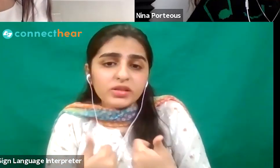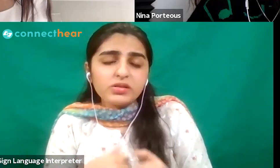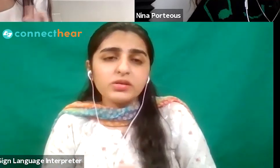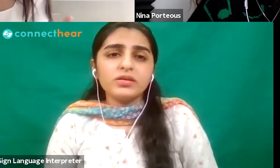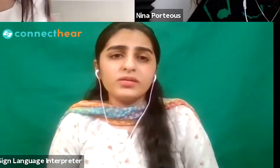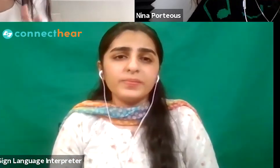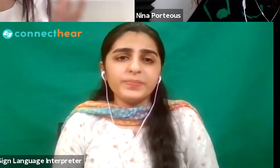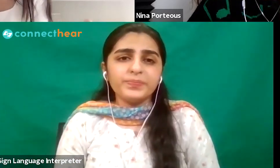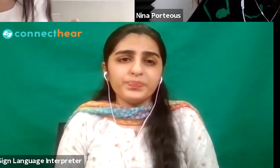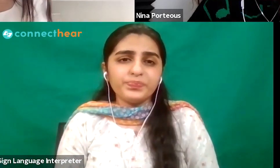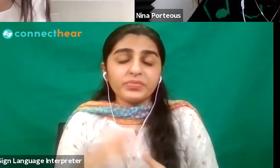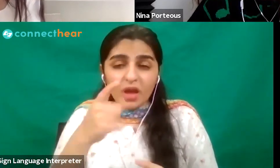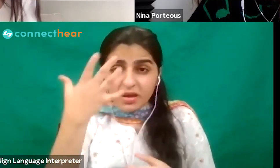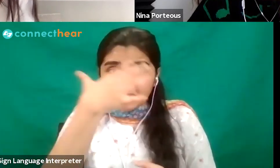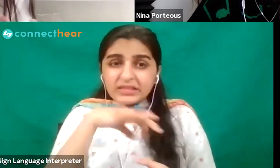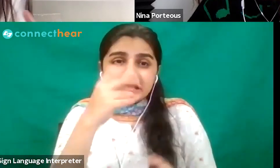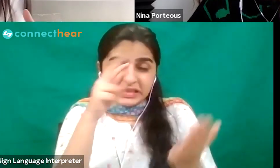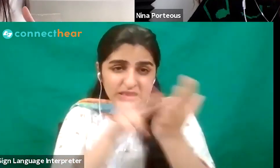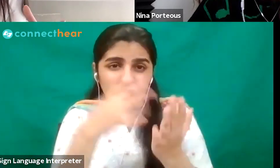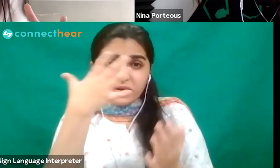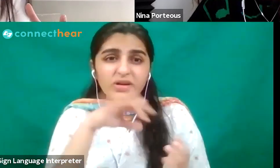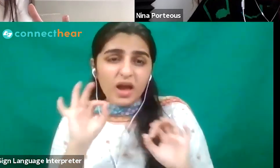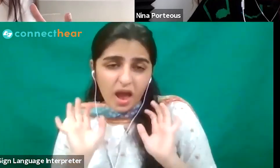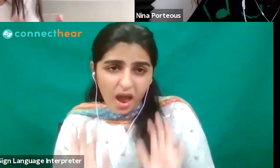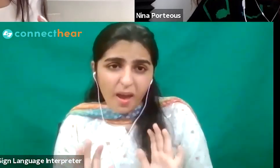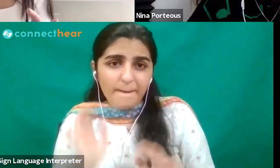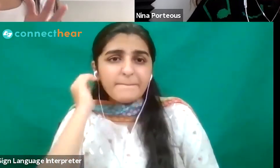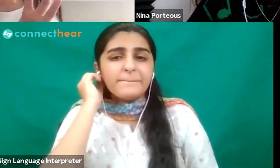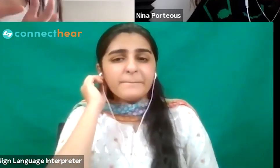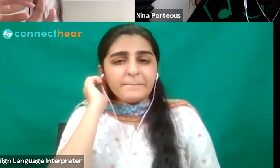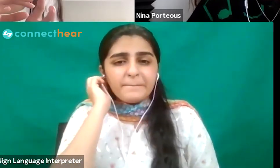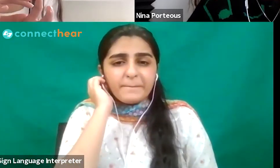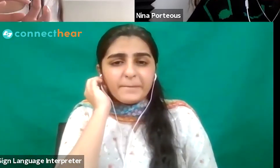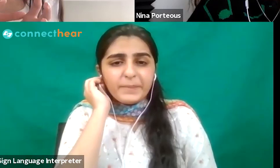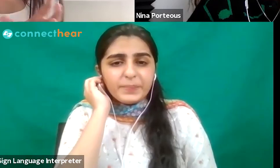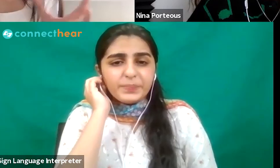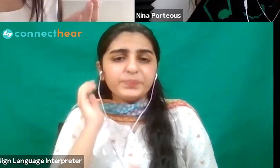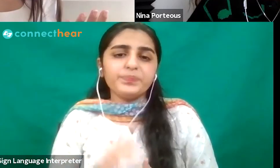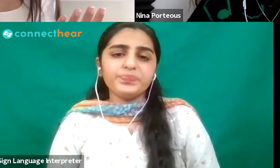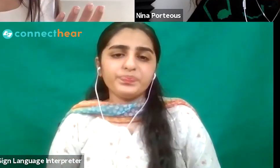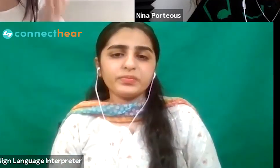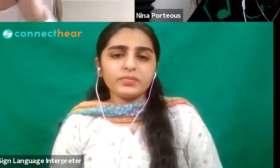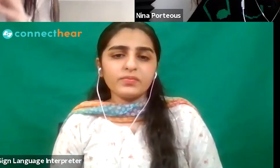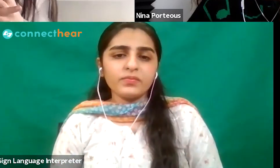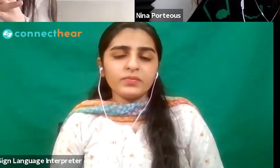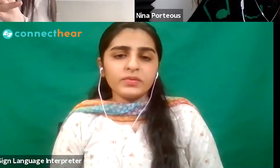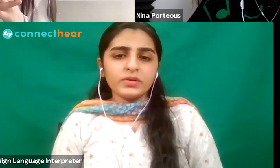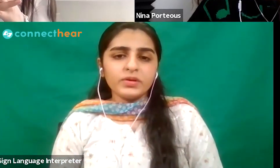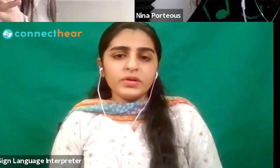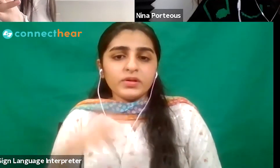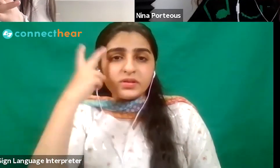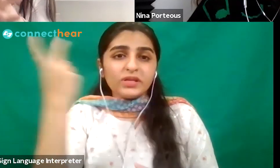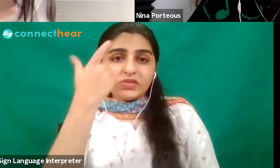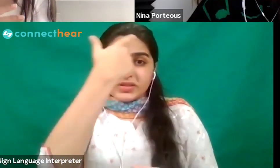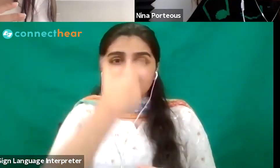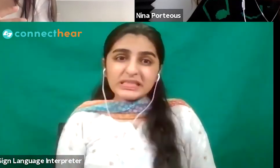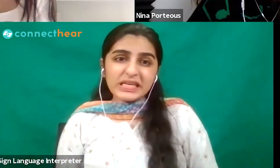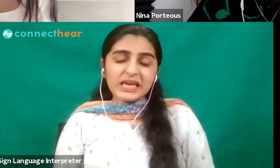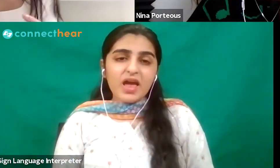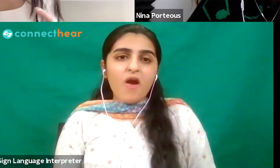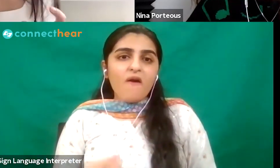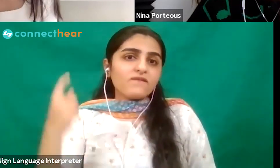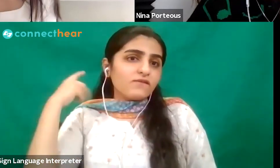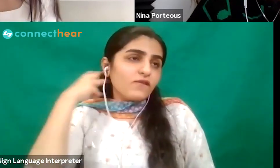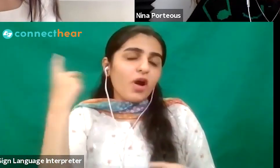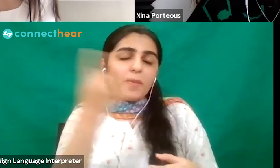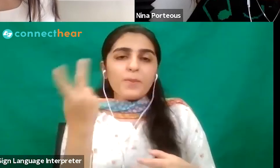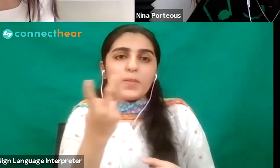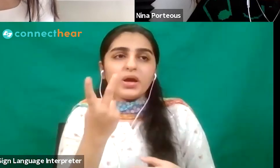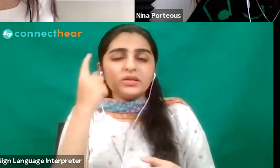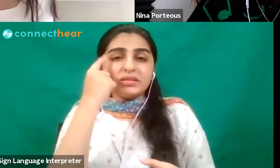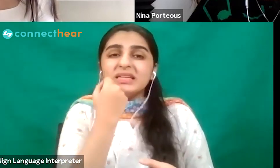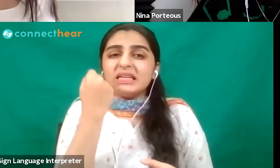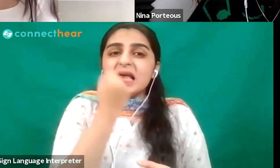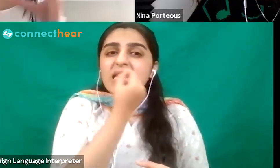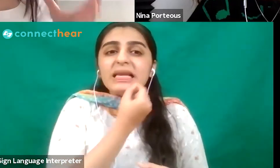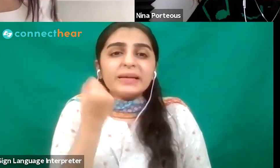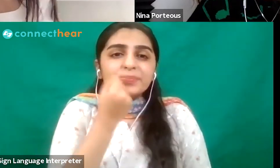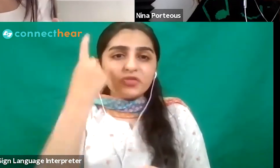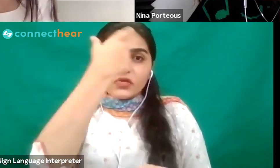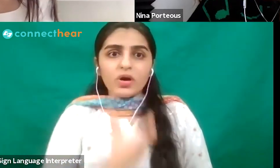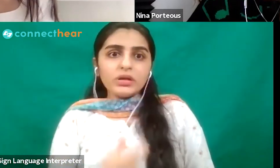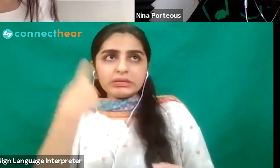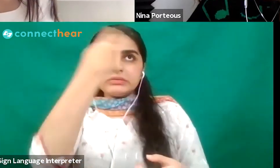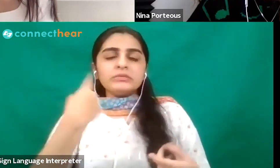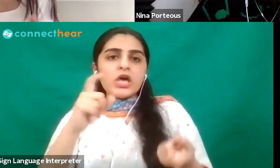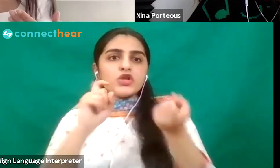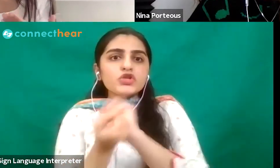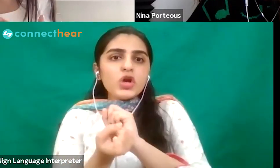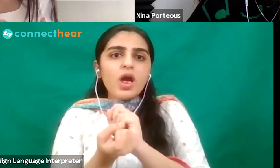And it does have pain, and we shouldn't be targeted for the teeth and so there's ways to help us, and actually include us them make us part of conversations, you know, and the movie kind of educate the public on that movie can change your perception of